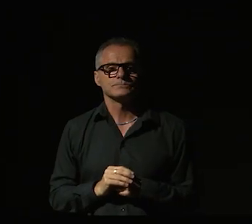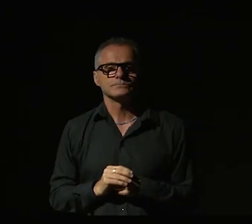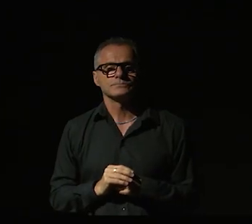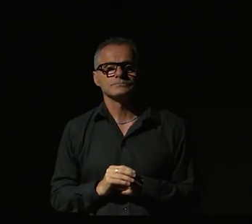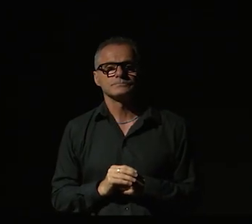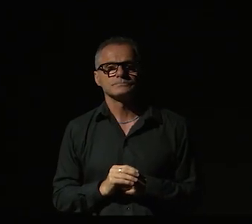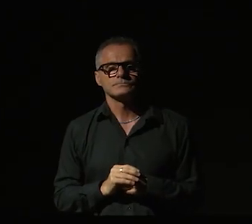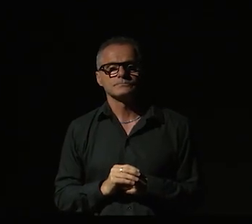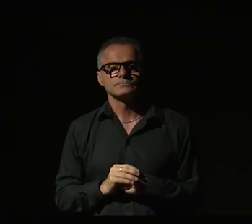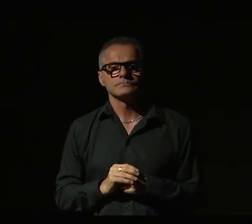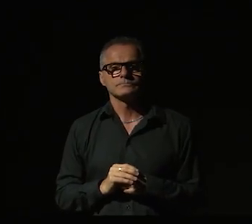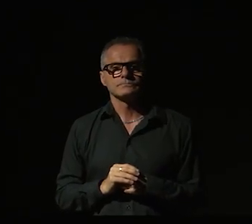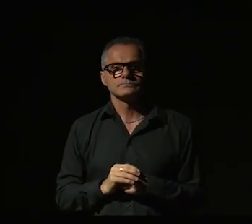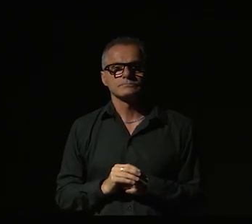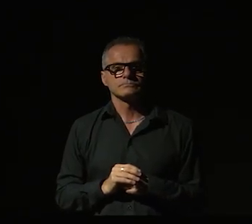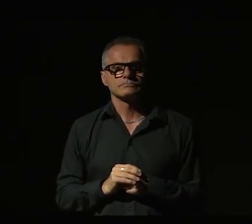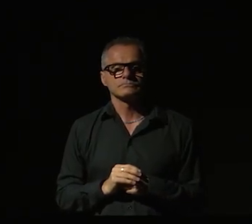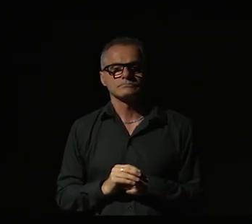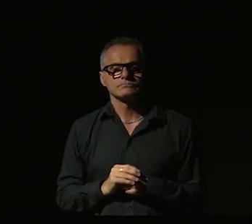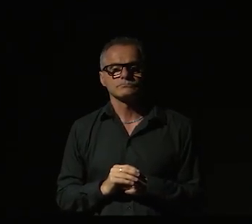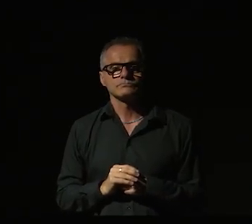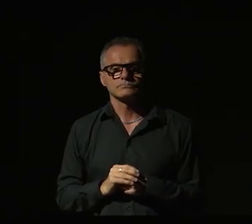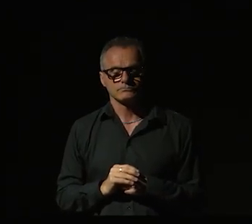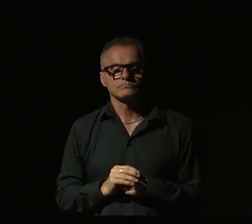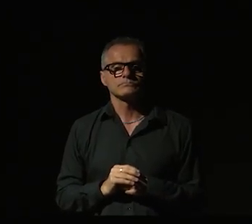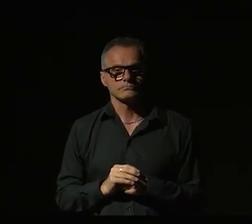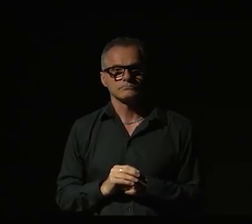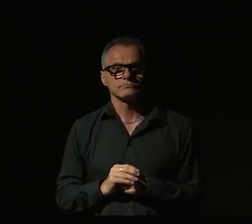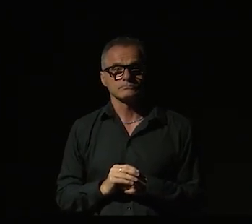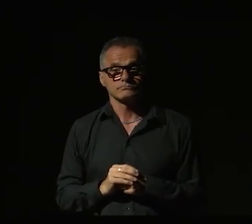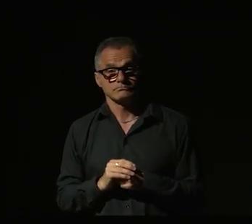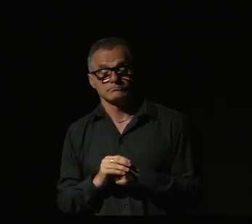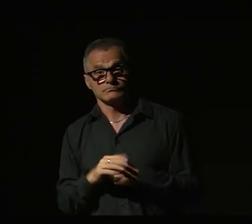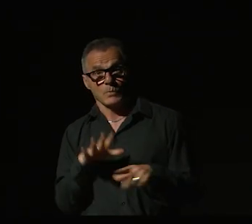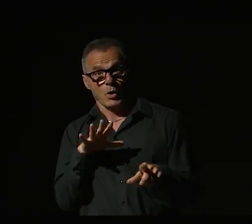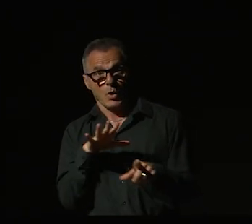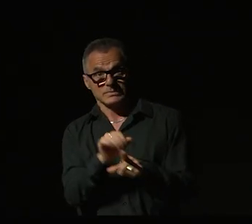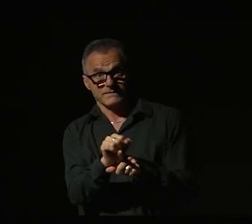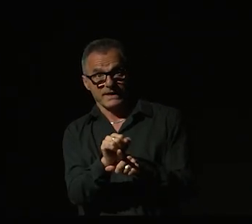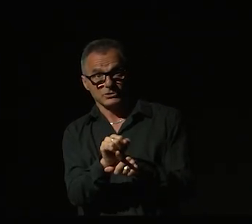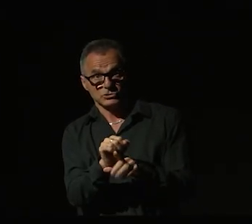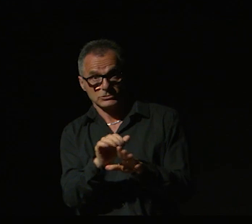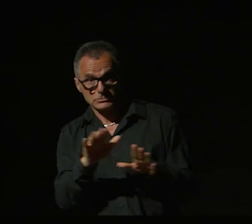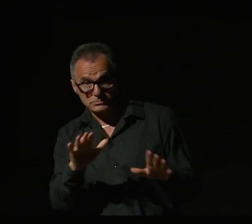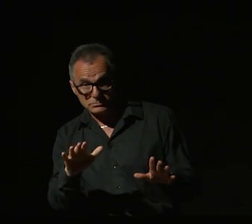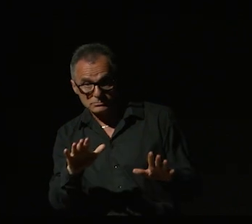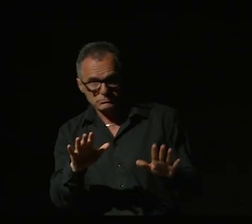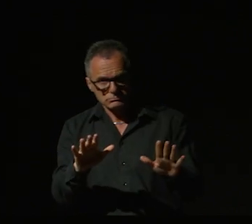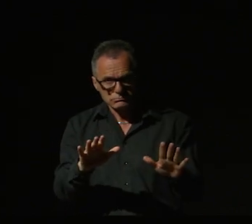So, whether that gives that observation, gives greater independence to the artistic consideration